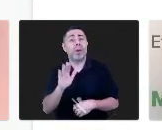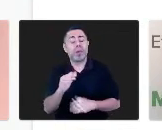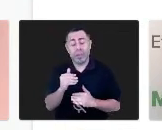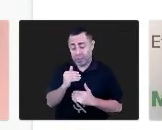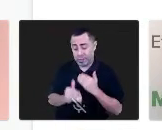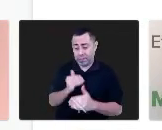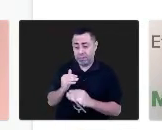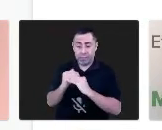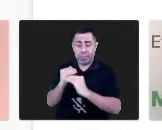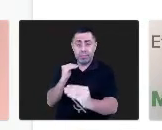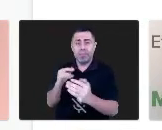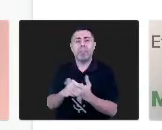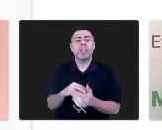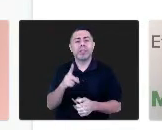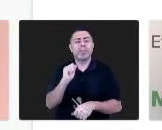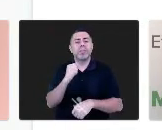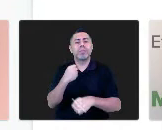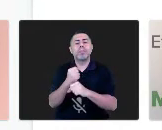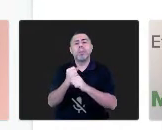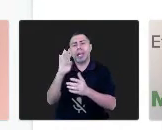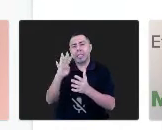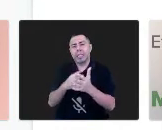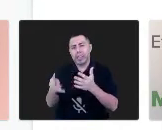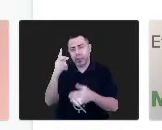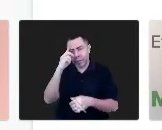be pounding the pavement or the virtual payment eight hours a day um what i recommend is starting